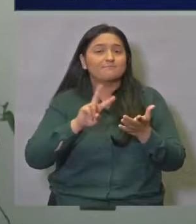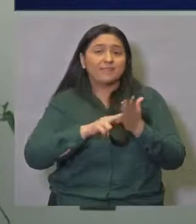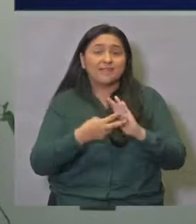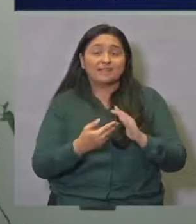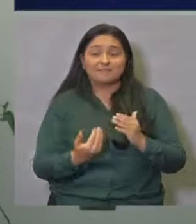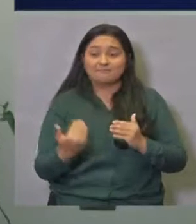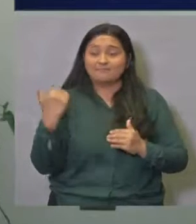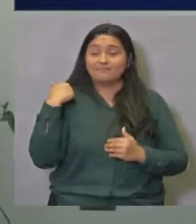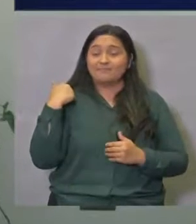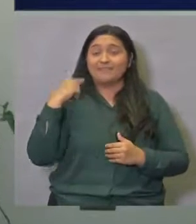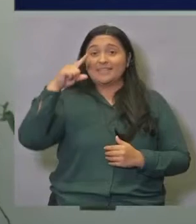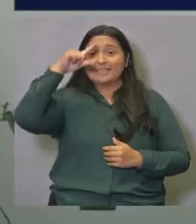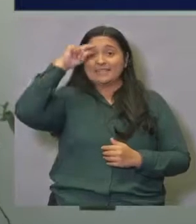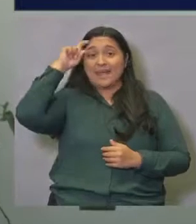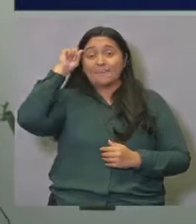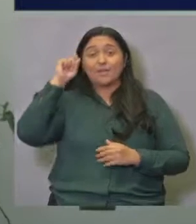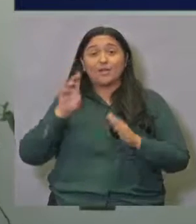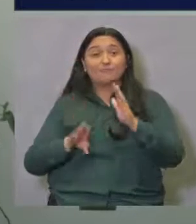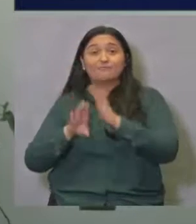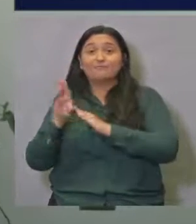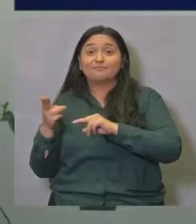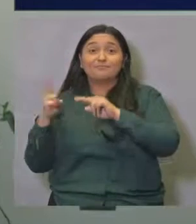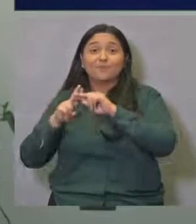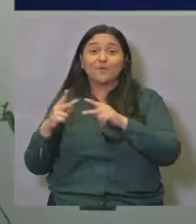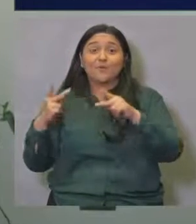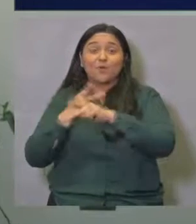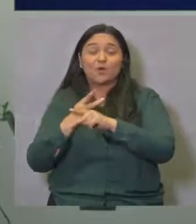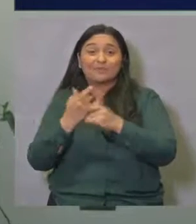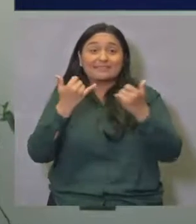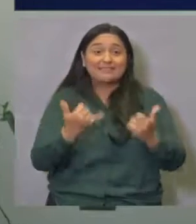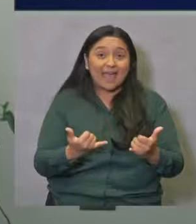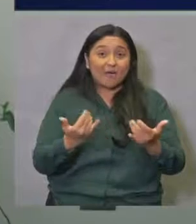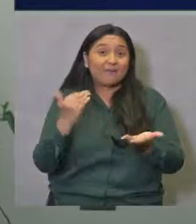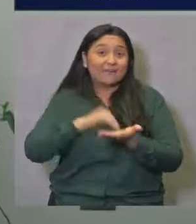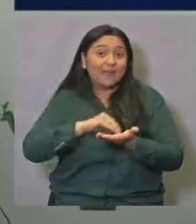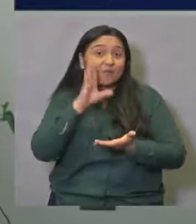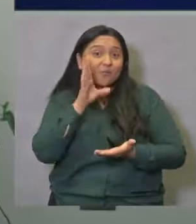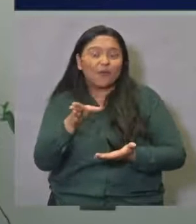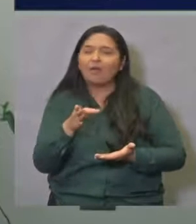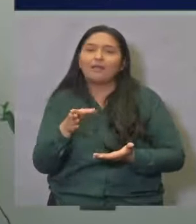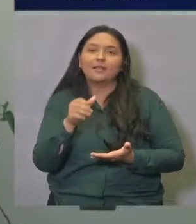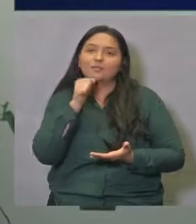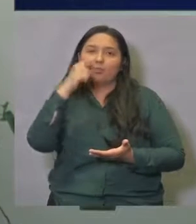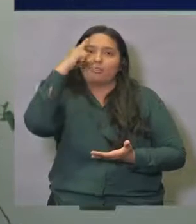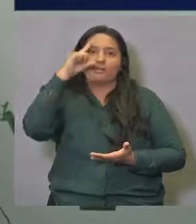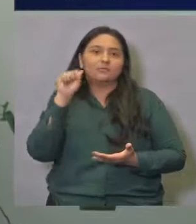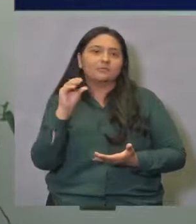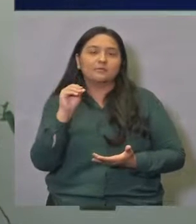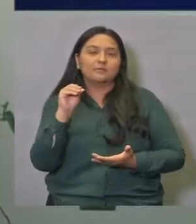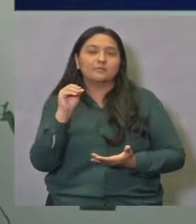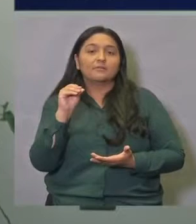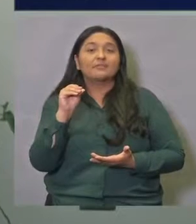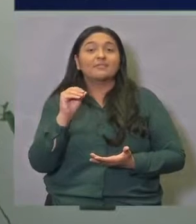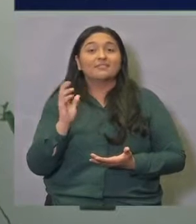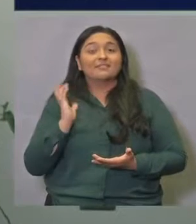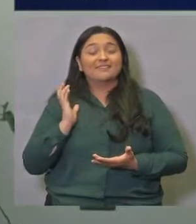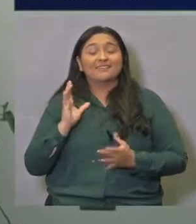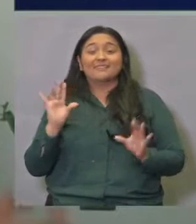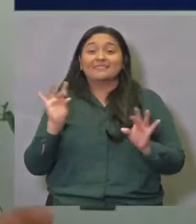SEARCH THAT WE JUST SAW -- SURGE